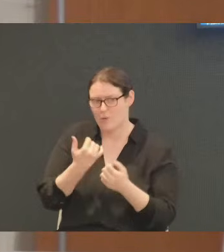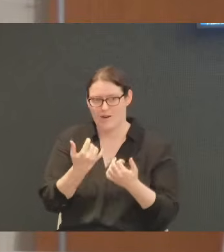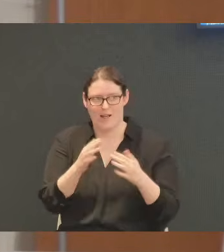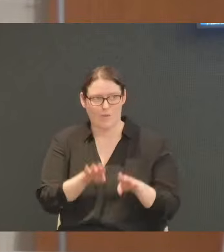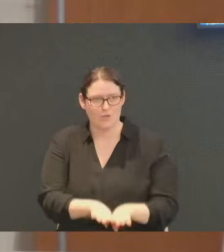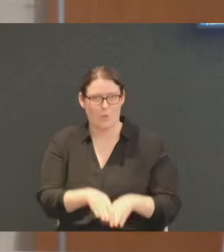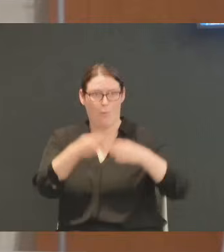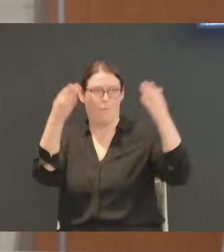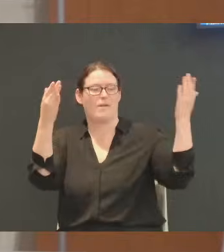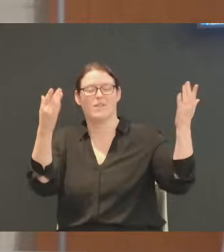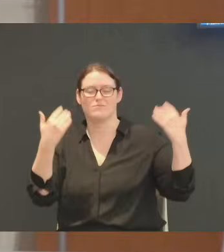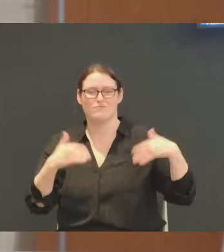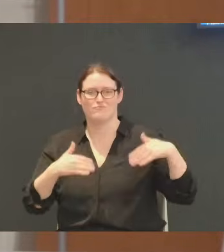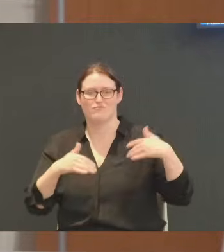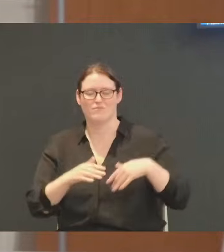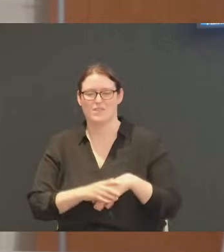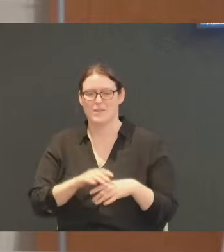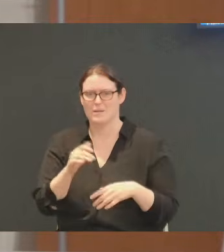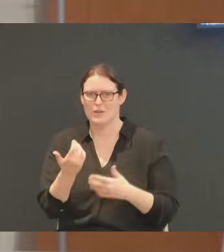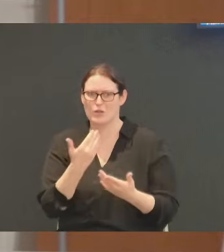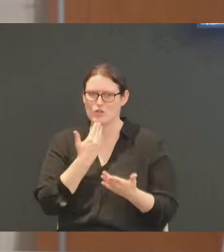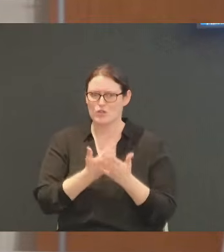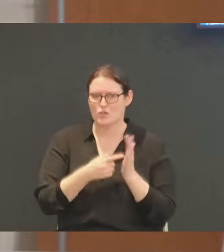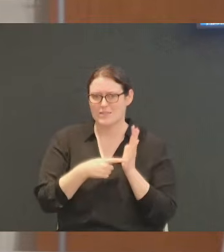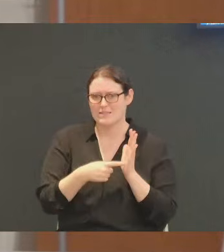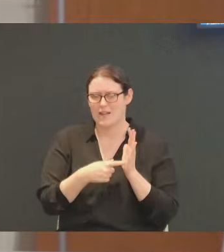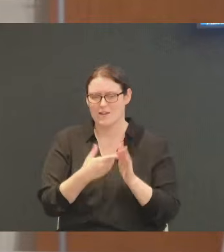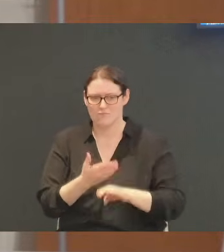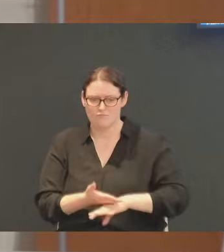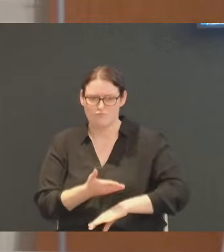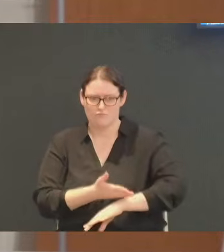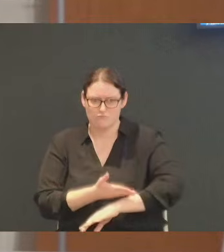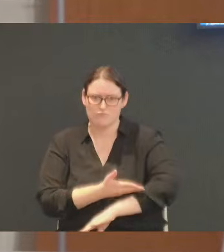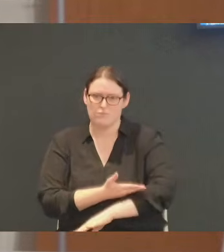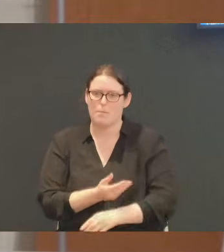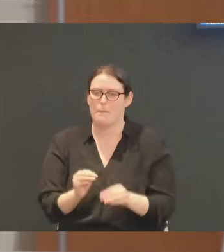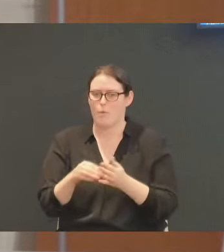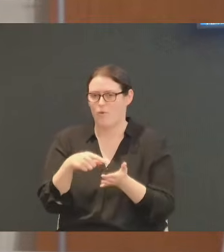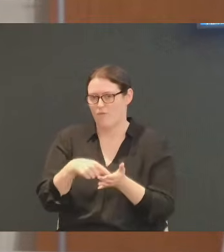But, uh, another sign of the progress that we're making related to providing affordable housing in